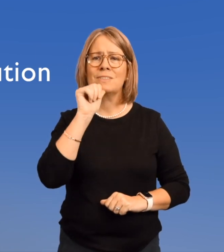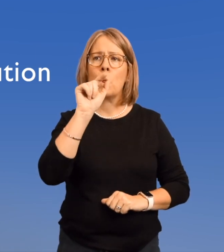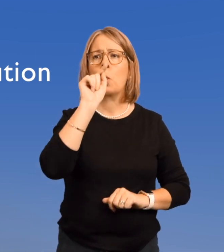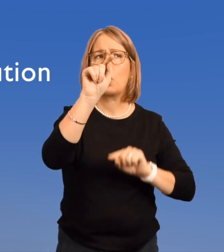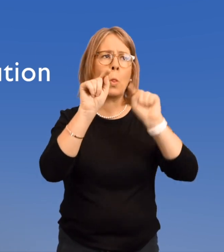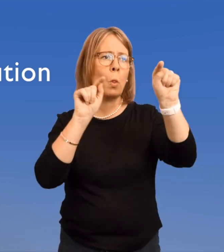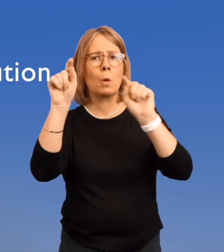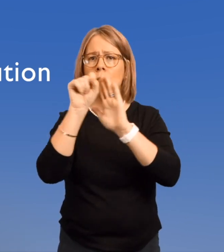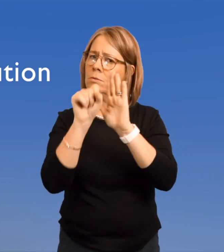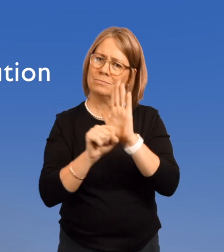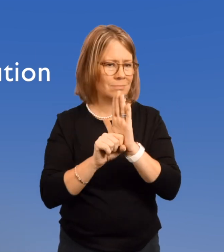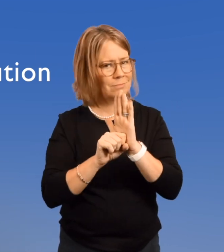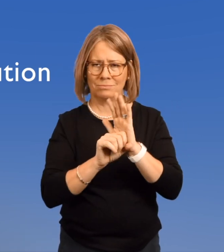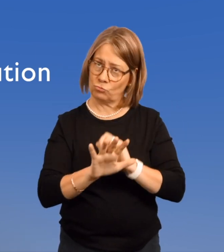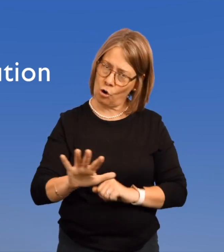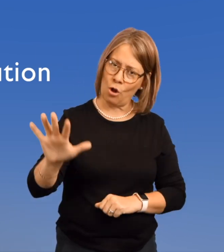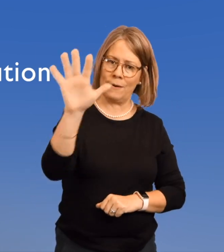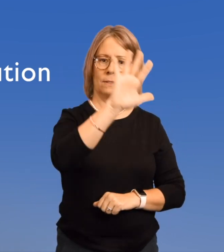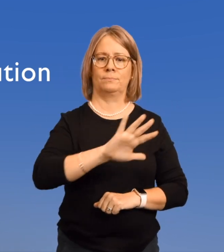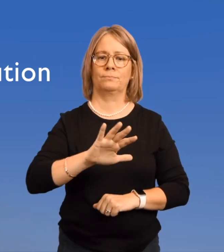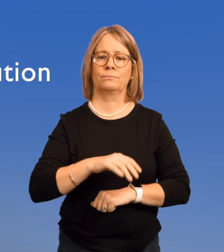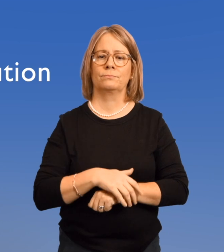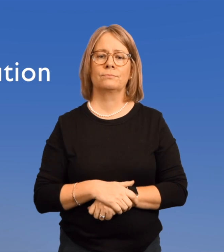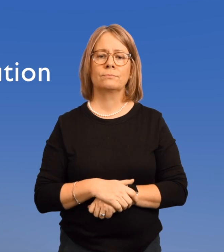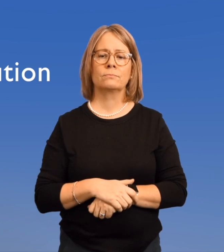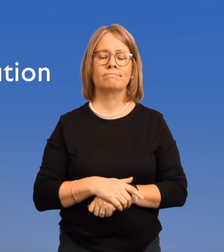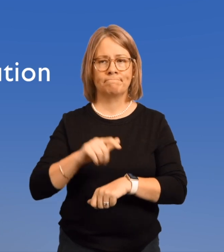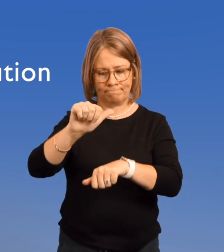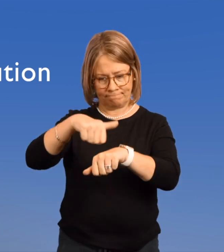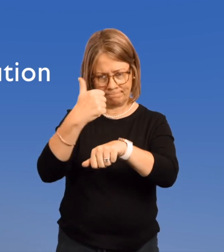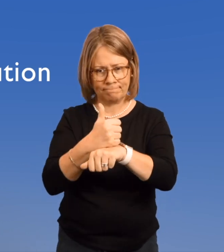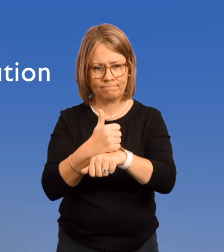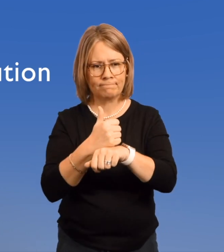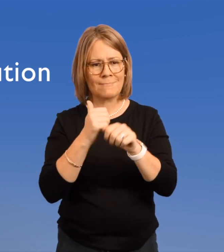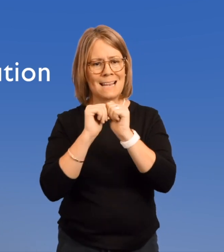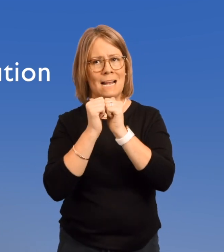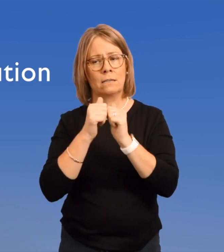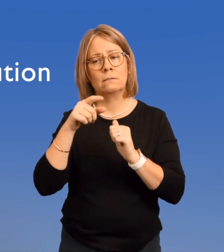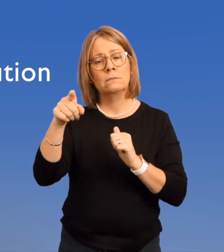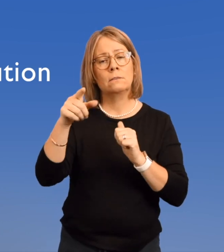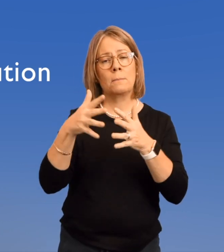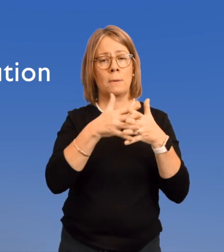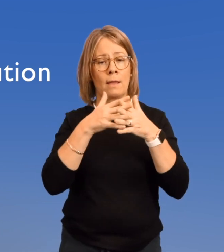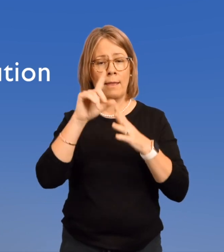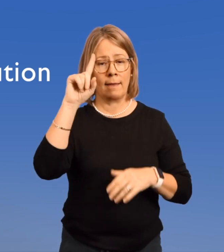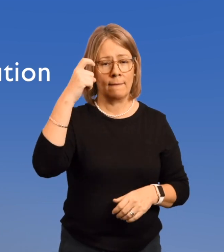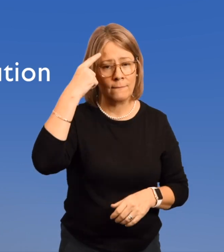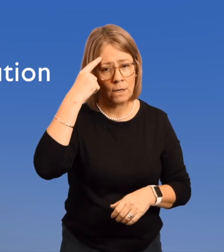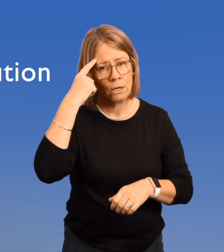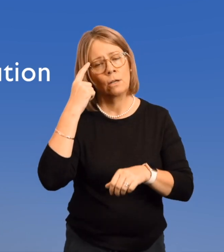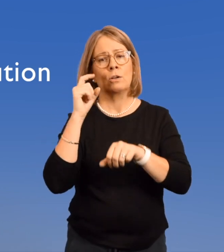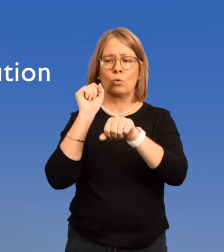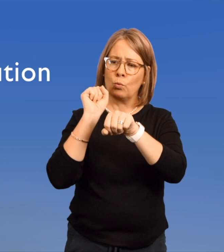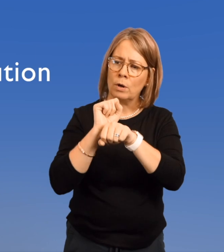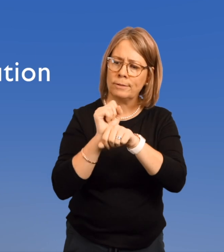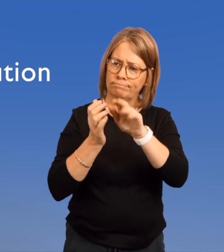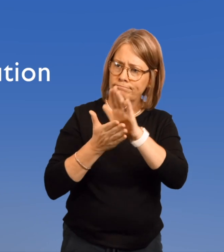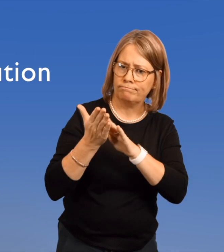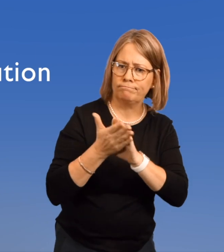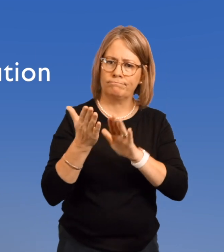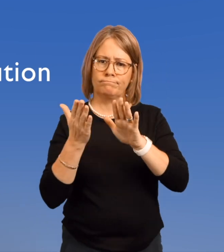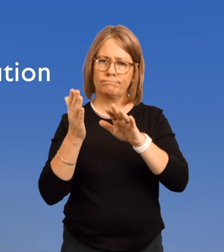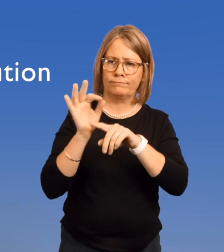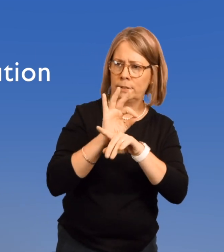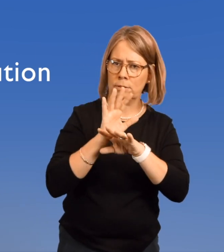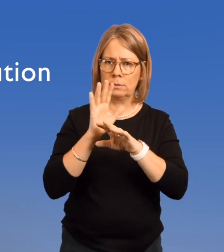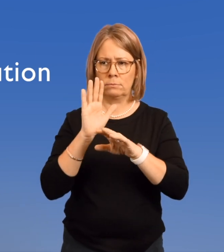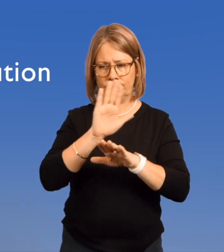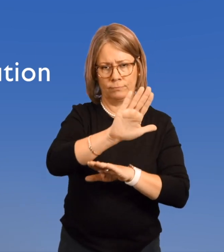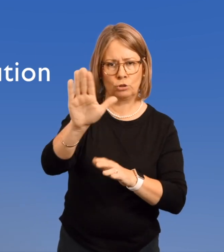establishing everything from how America's government works --